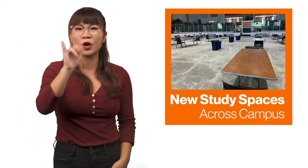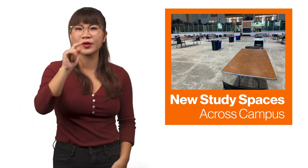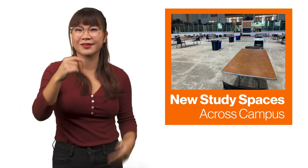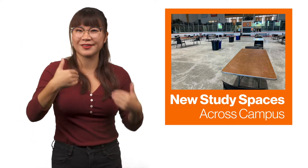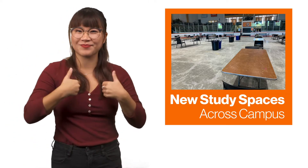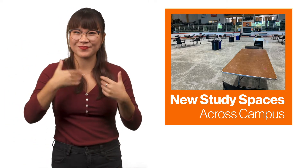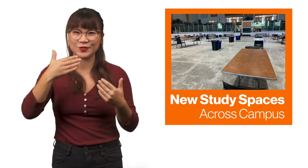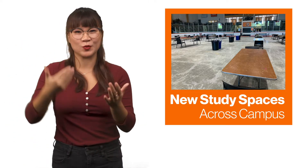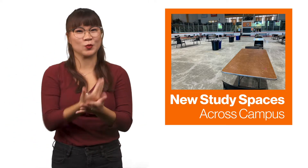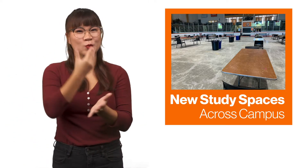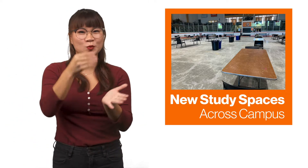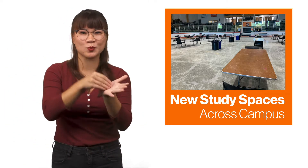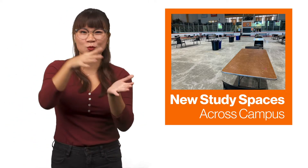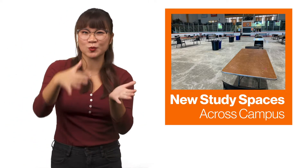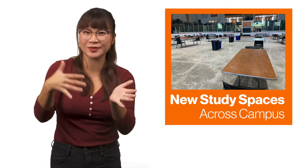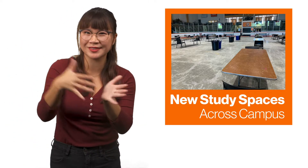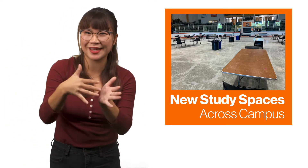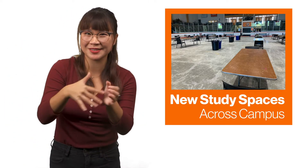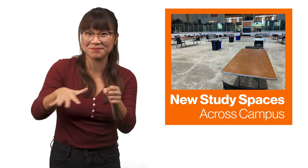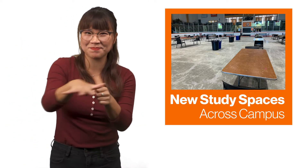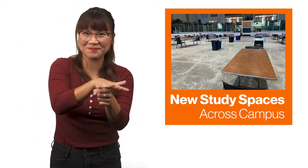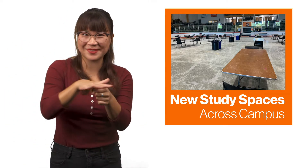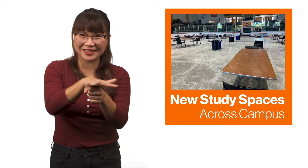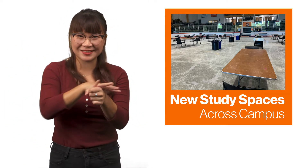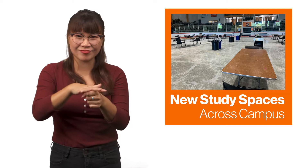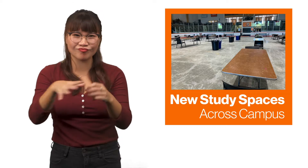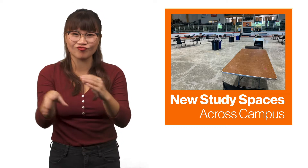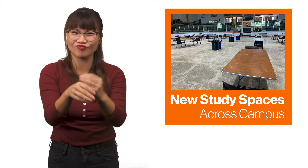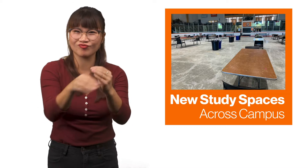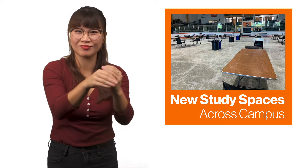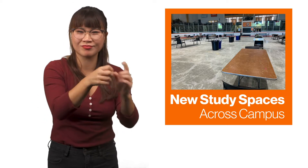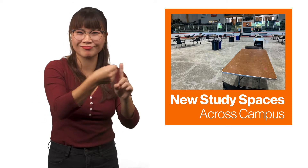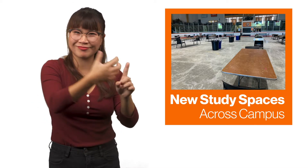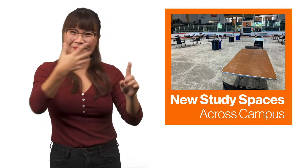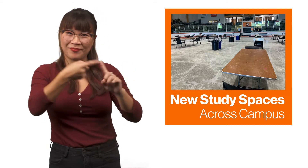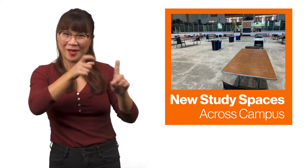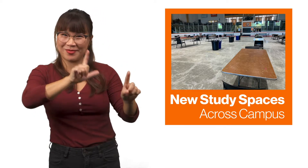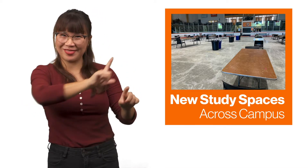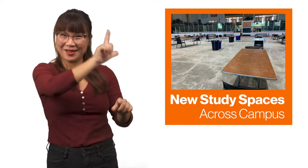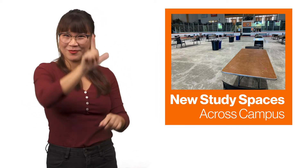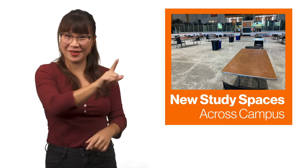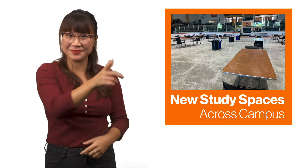RIT has new student study spaces in addition to the library.